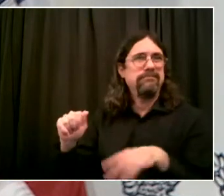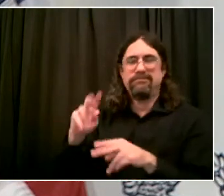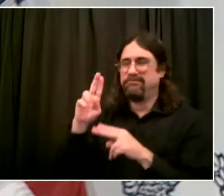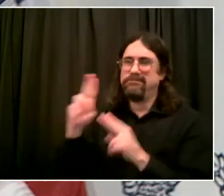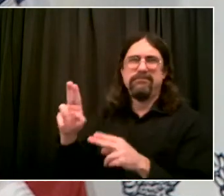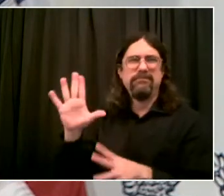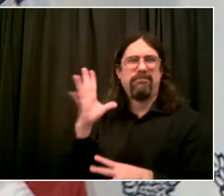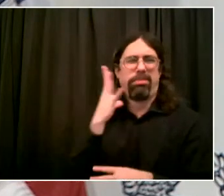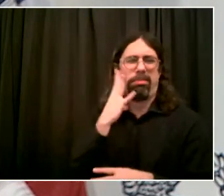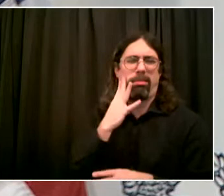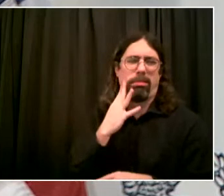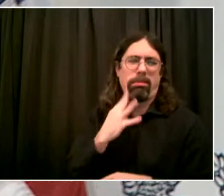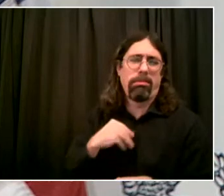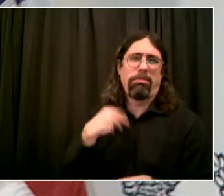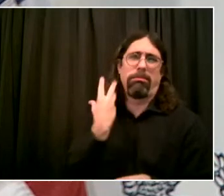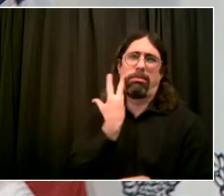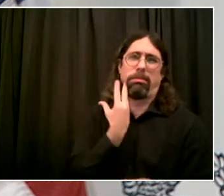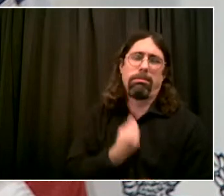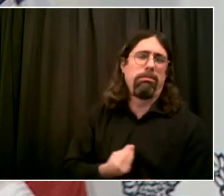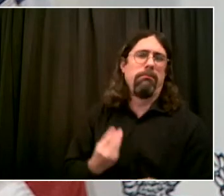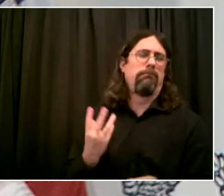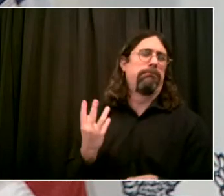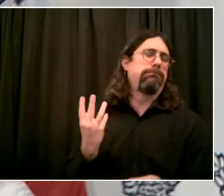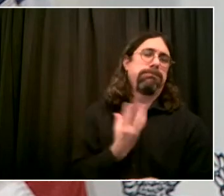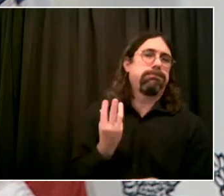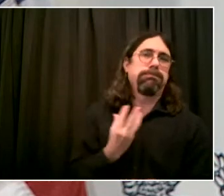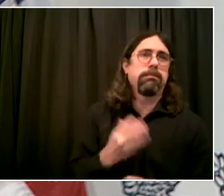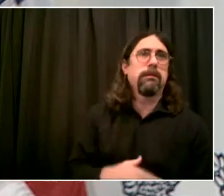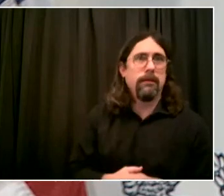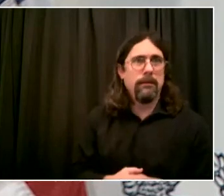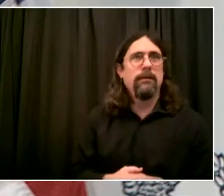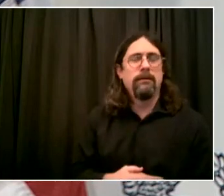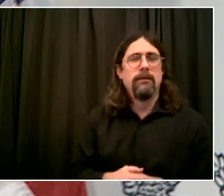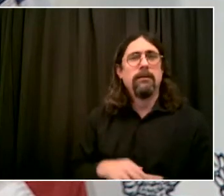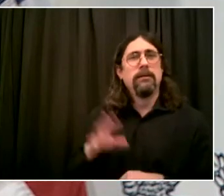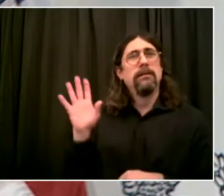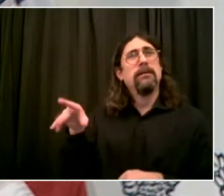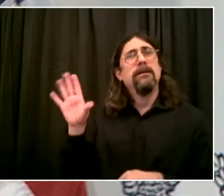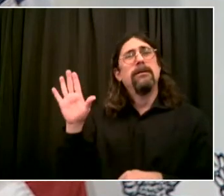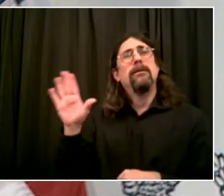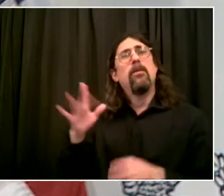DERMOT SHEA HAS DEDICATED HIS WHOHOLE LILIE TOTO KEEP THE CITY SAFE. AS A COMMANDER HE WAS PARTICULARLY CHERISHED BECAUSE OF A